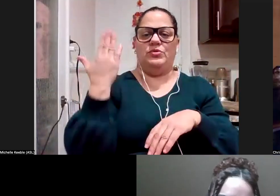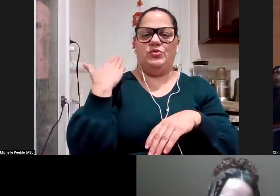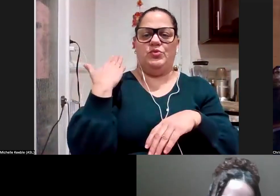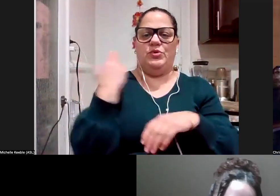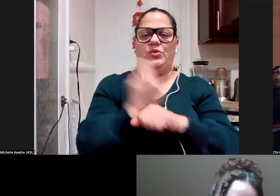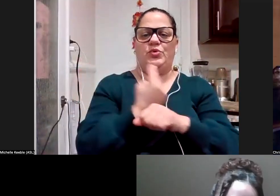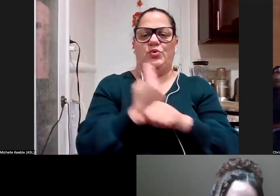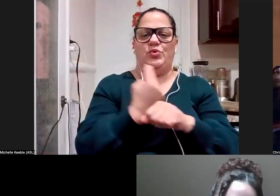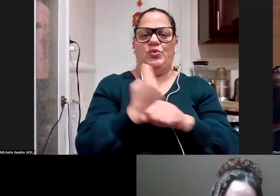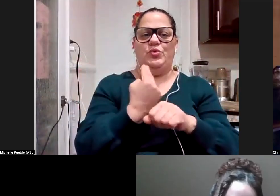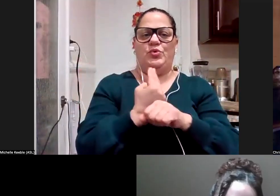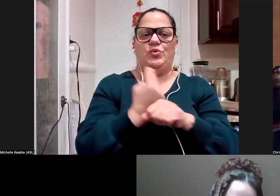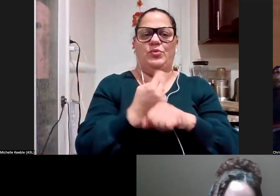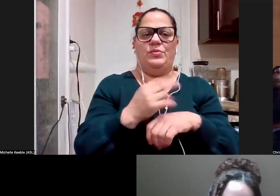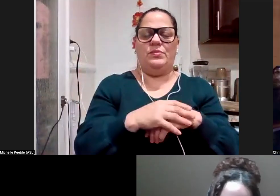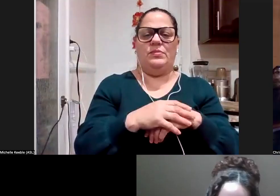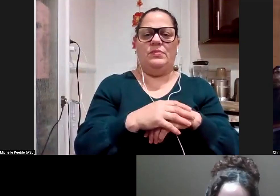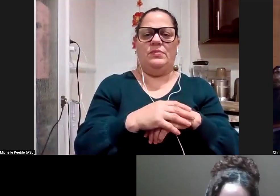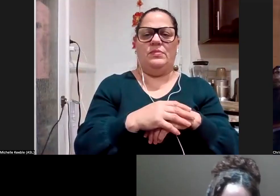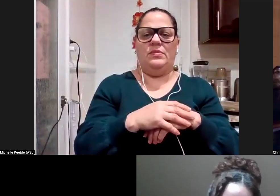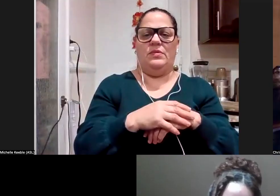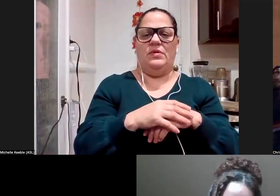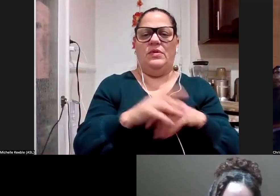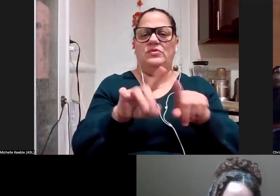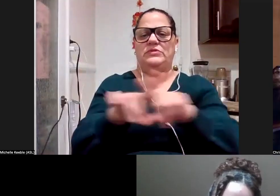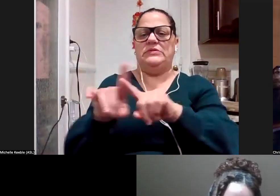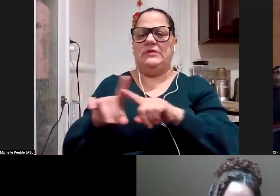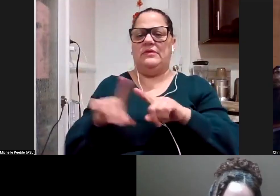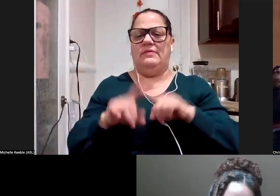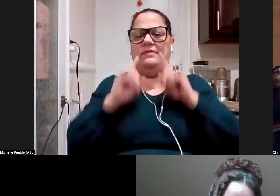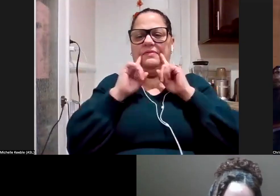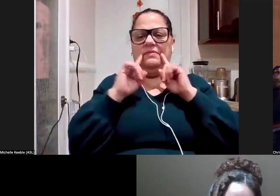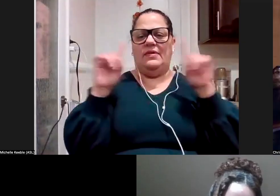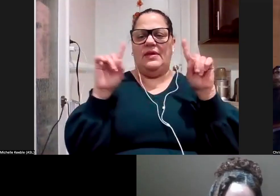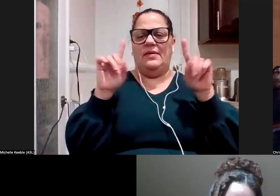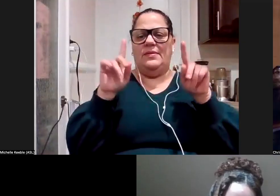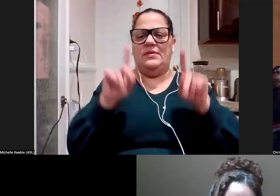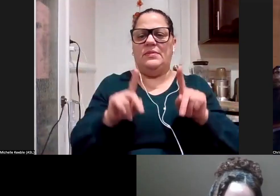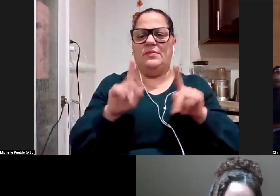screenshot there, the origin of all those very famous people that I somewhat can pick out.